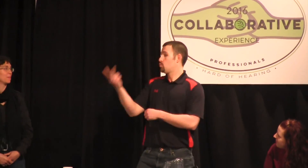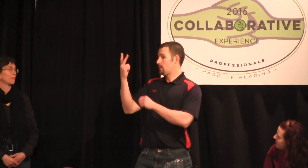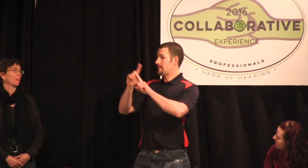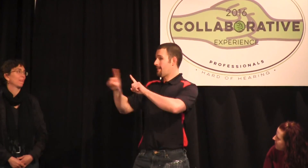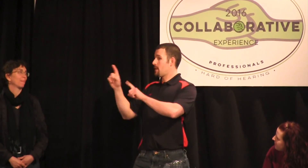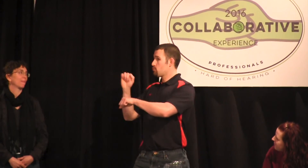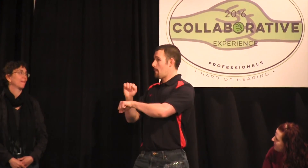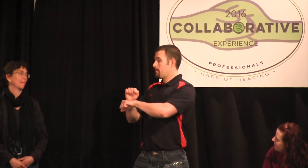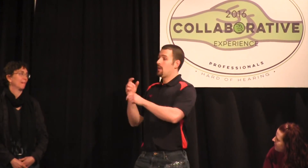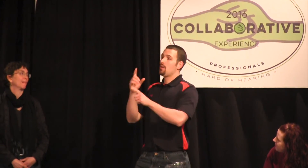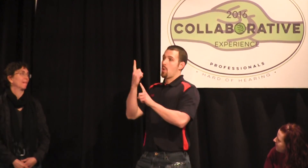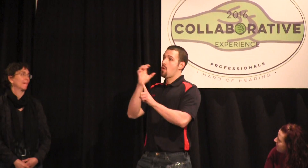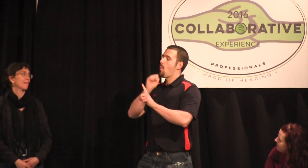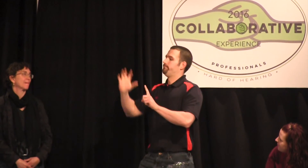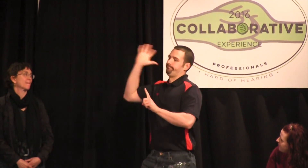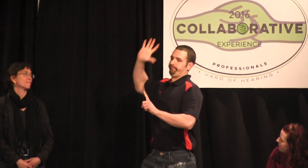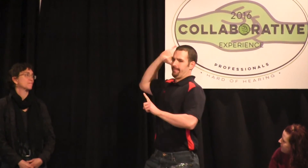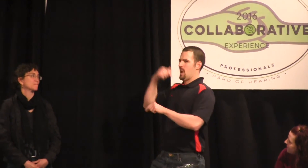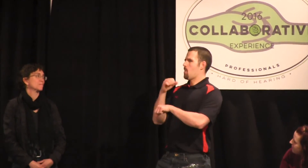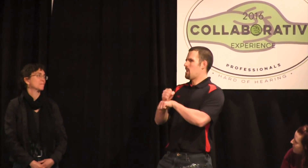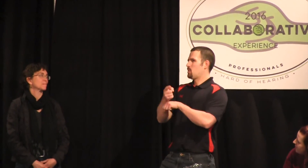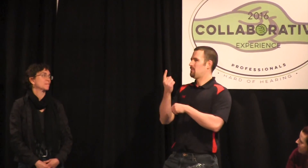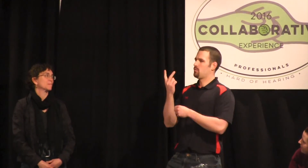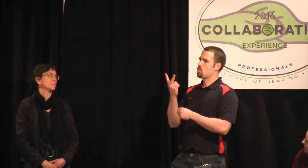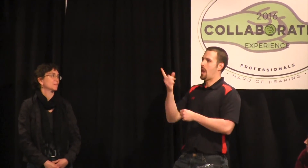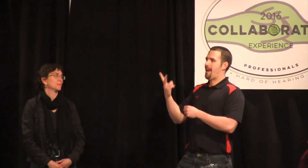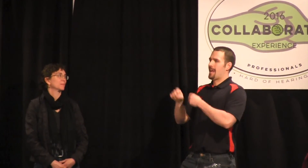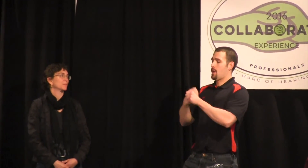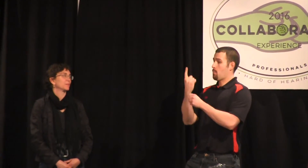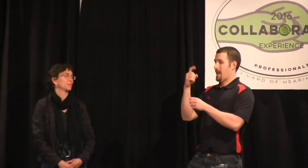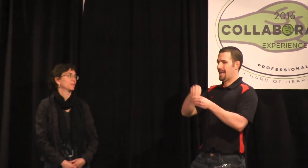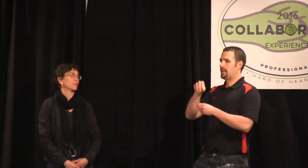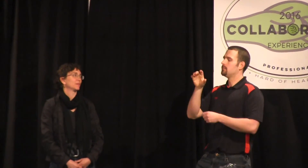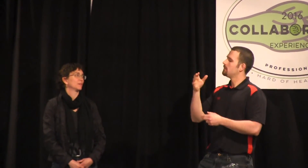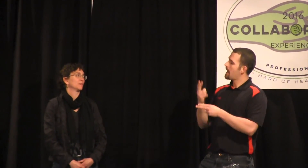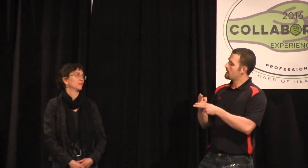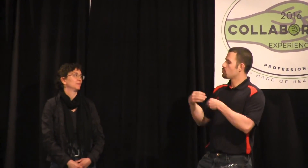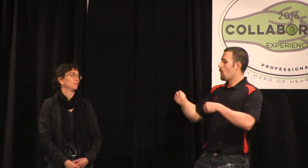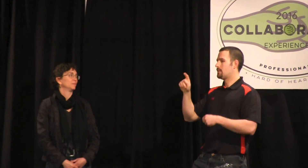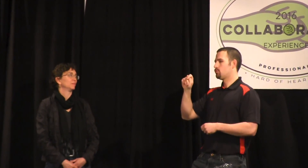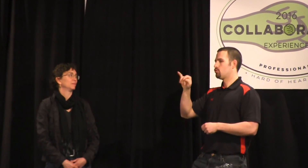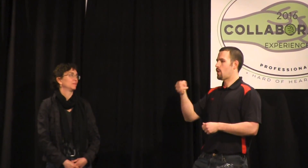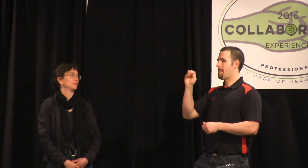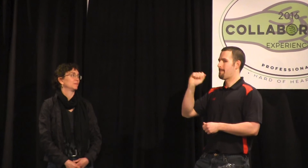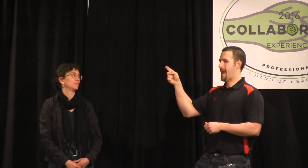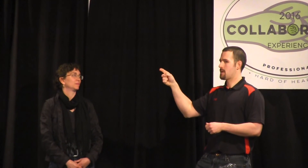I did have a couple of different jobs. You know, one of them was a long time ago, like there was about two and a half years,